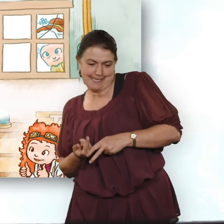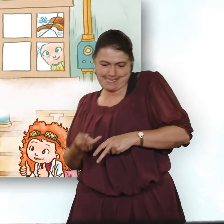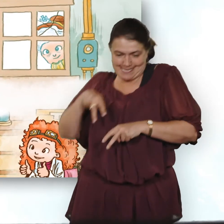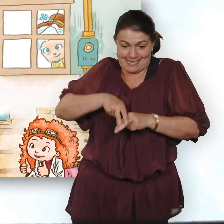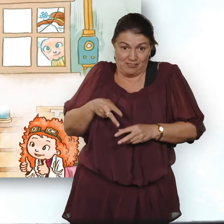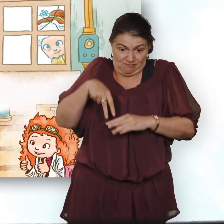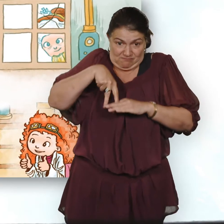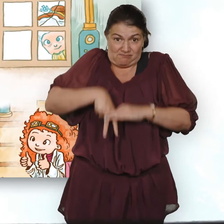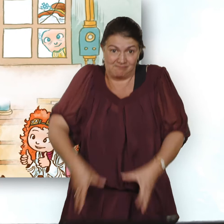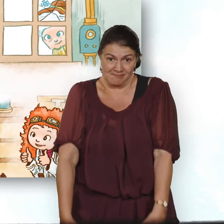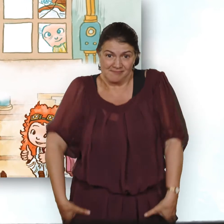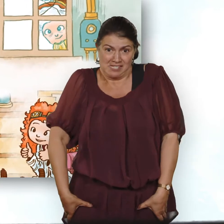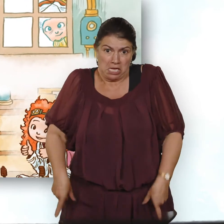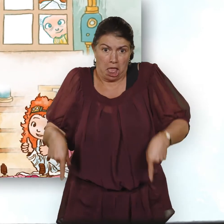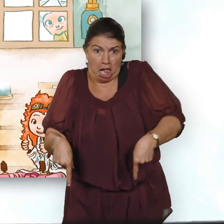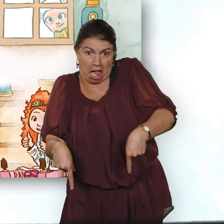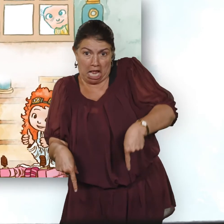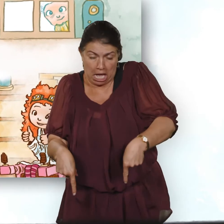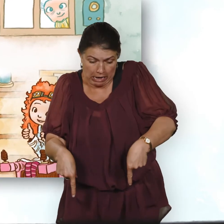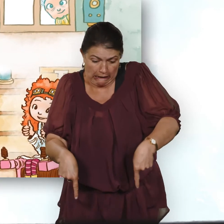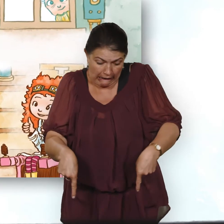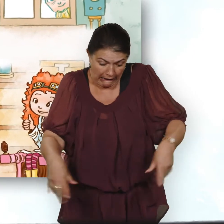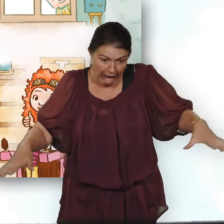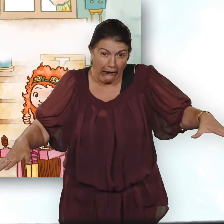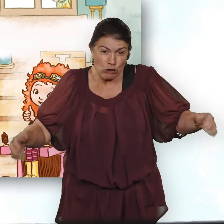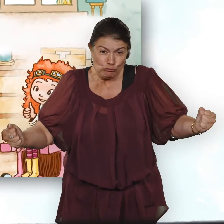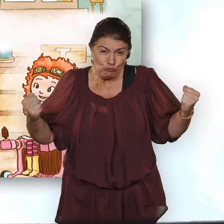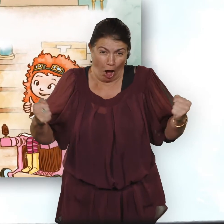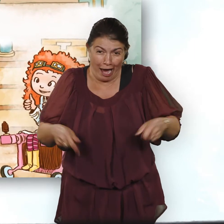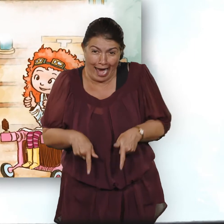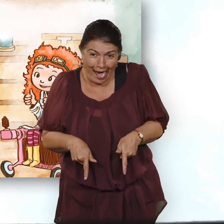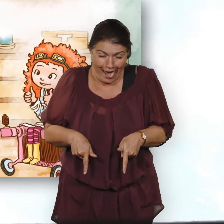tried them on. “They look brilliant!” said Millie. “At